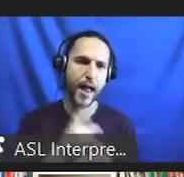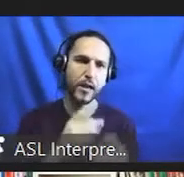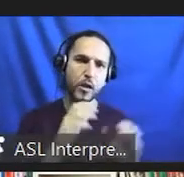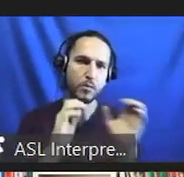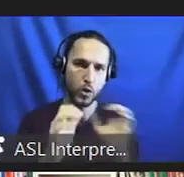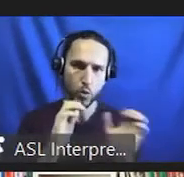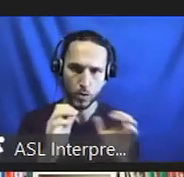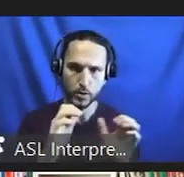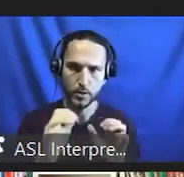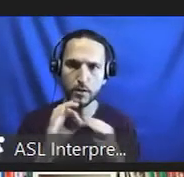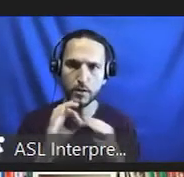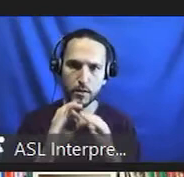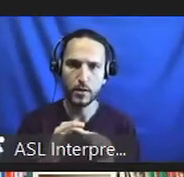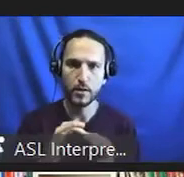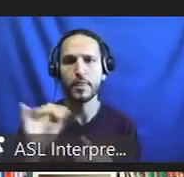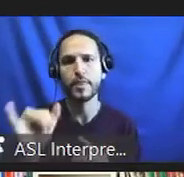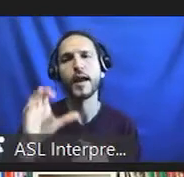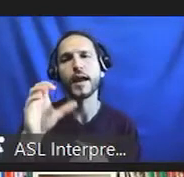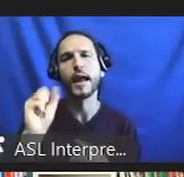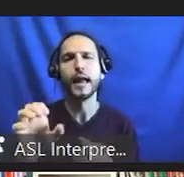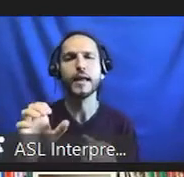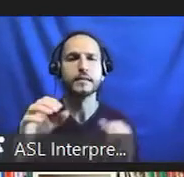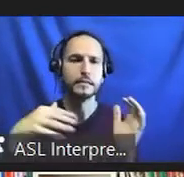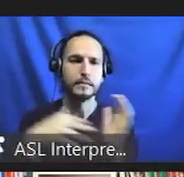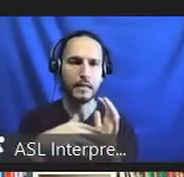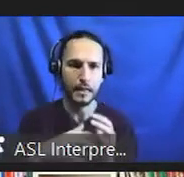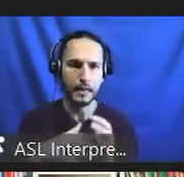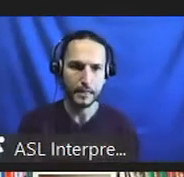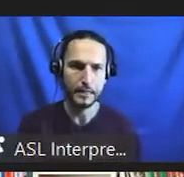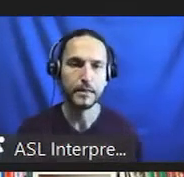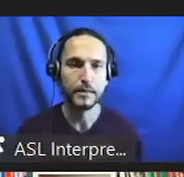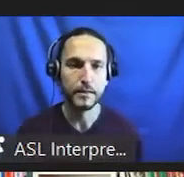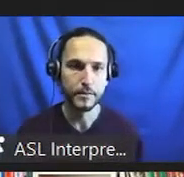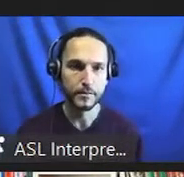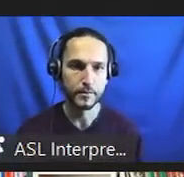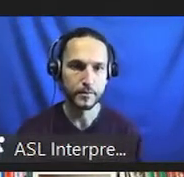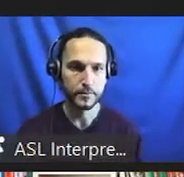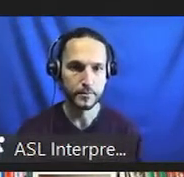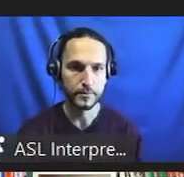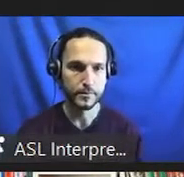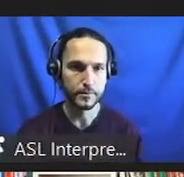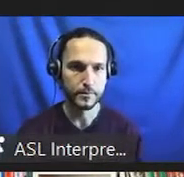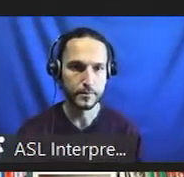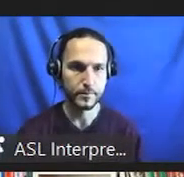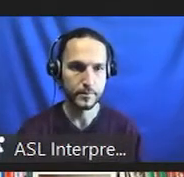when we talk about some of the case studies in a little bit. Let's jump right to the bad stuff.